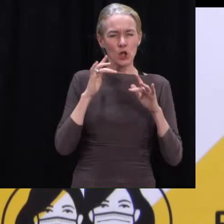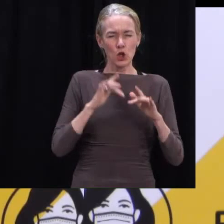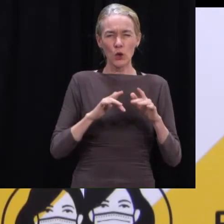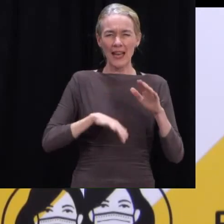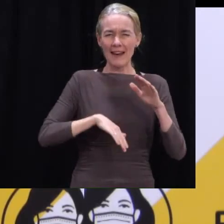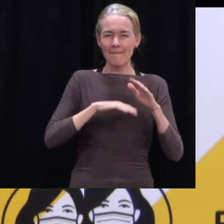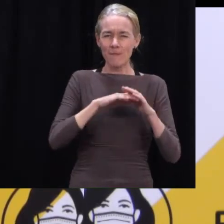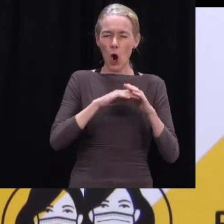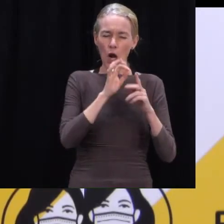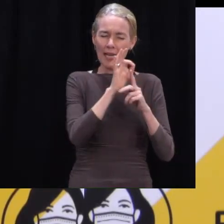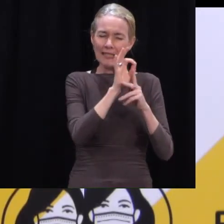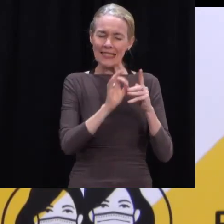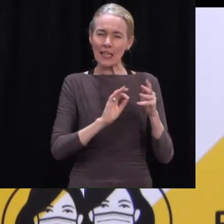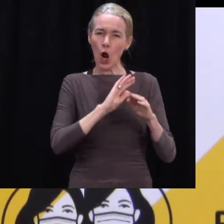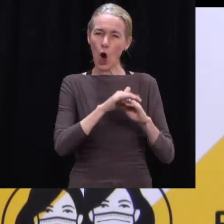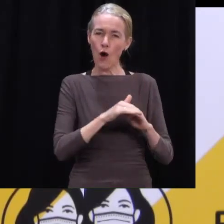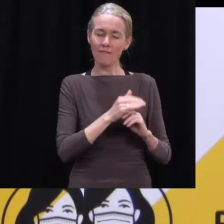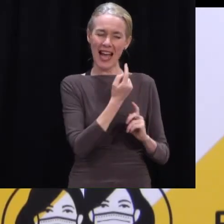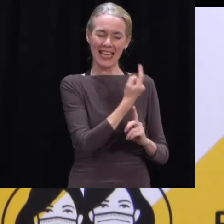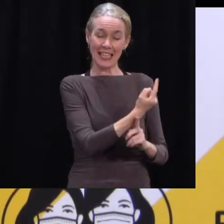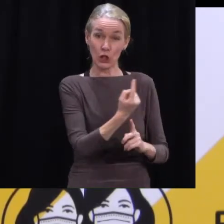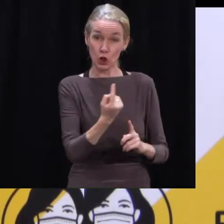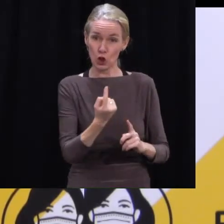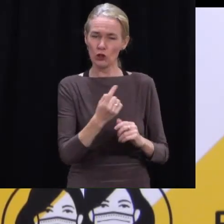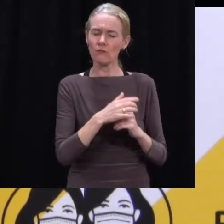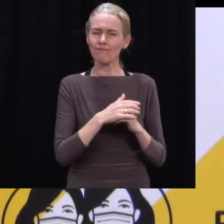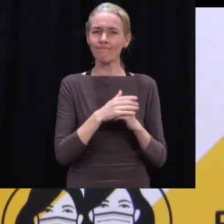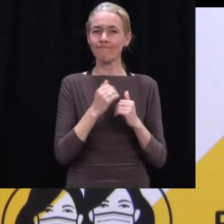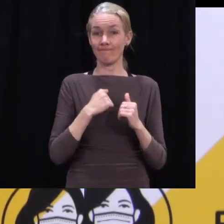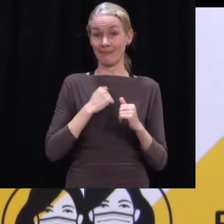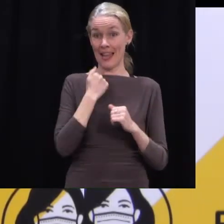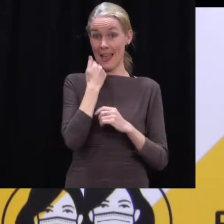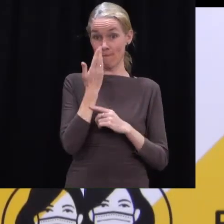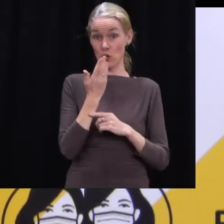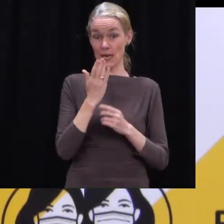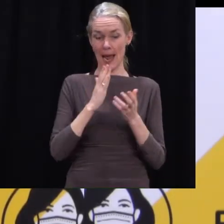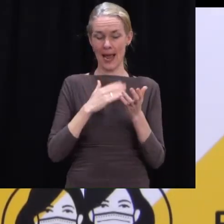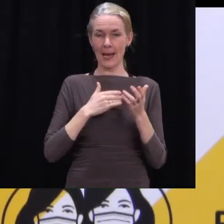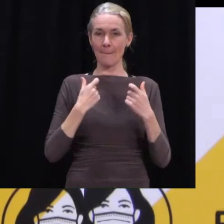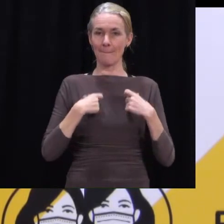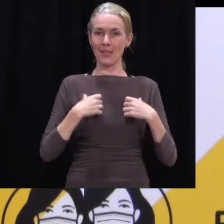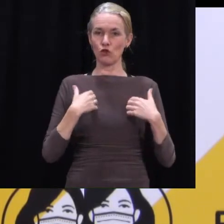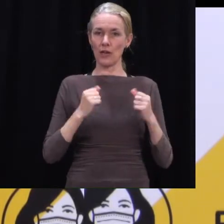I'll let Dr Bloomfield cover i.